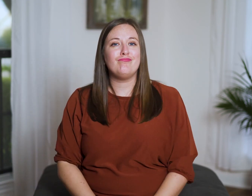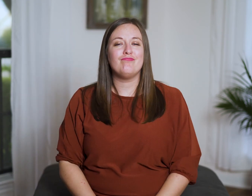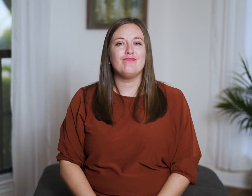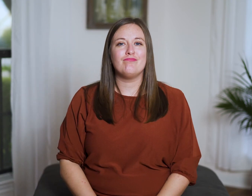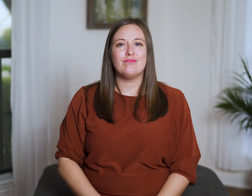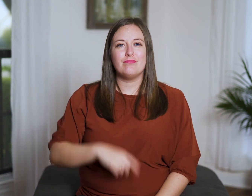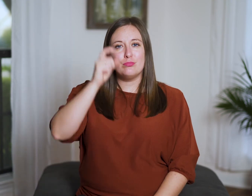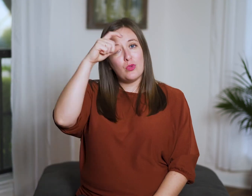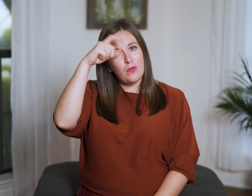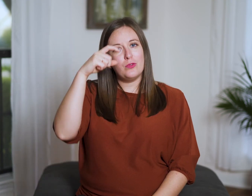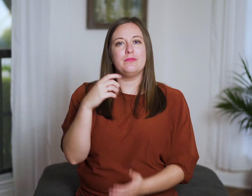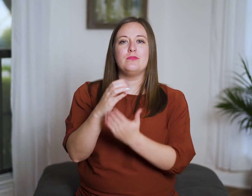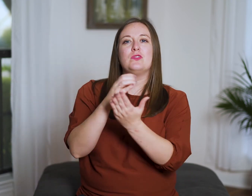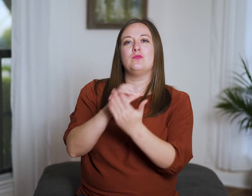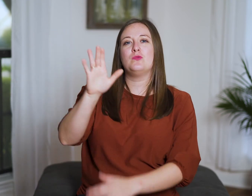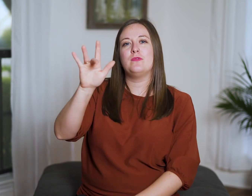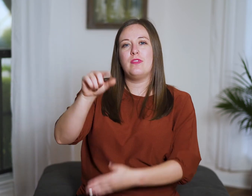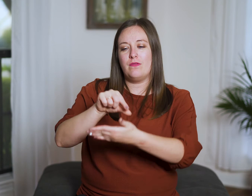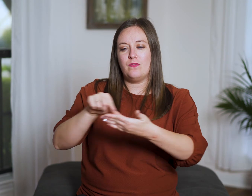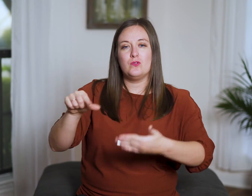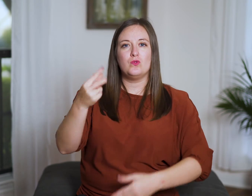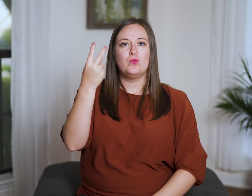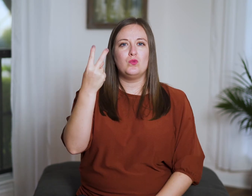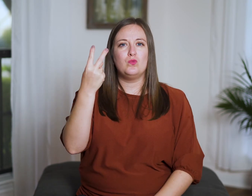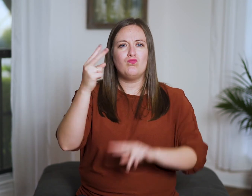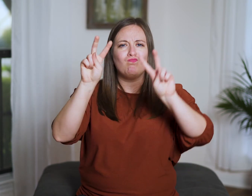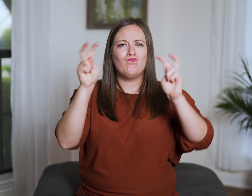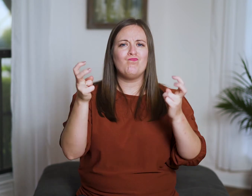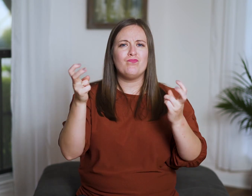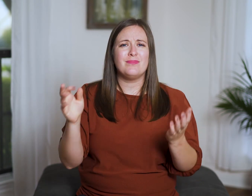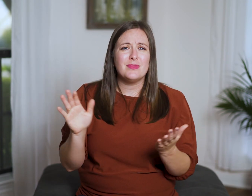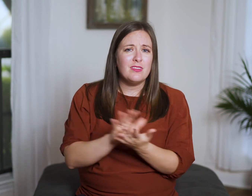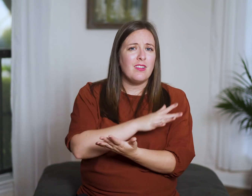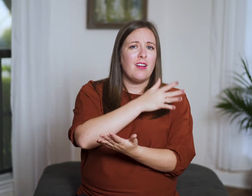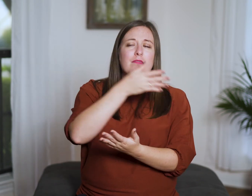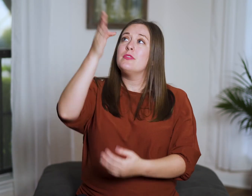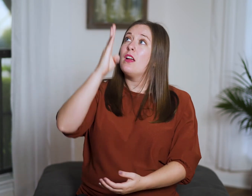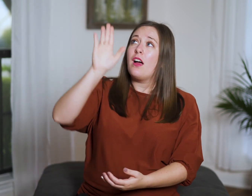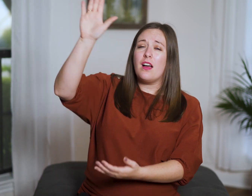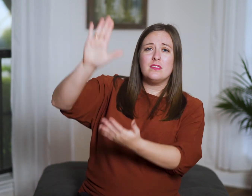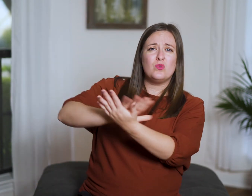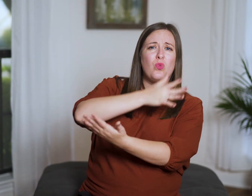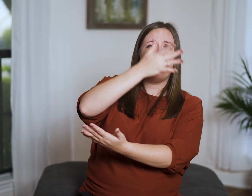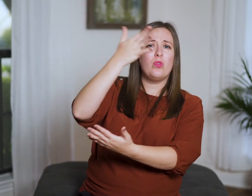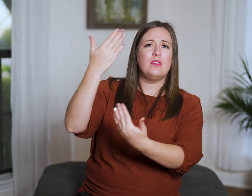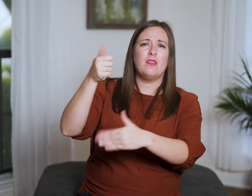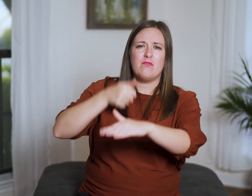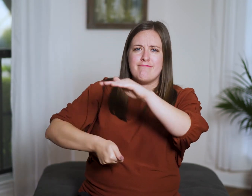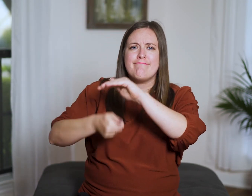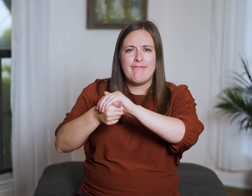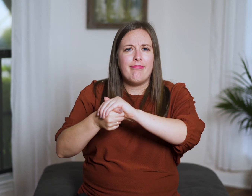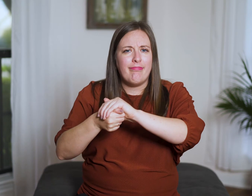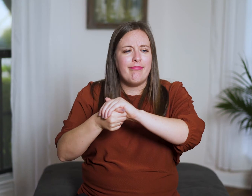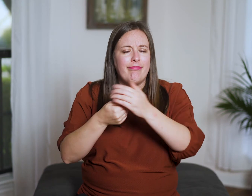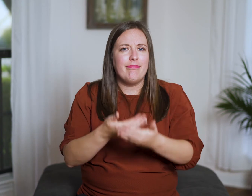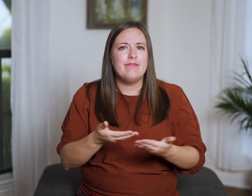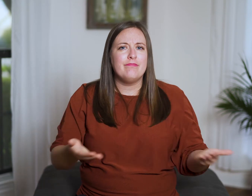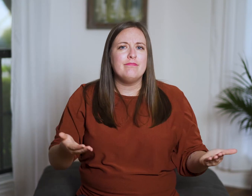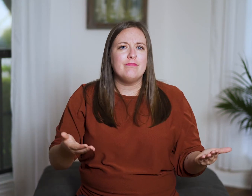Proverbs 25:2 says, “It is the glory of God to conceal things,